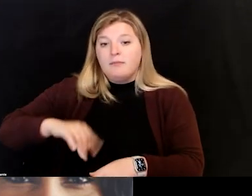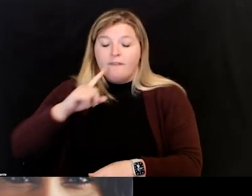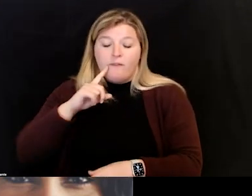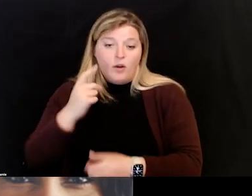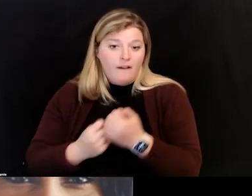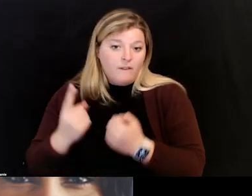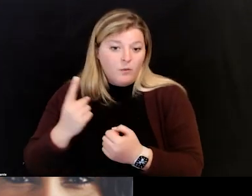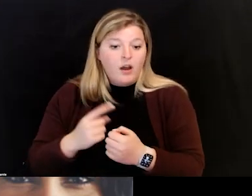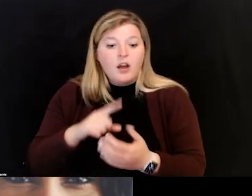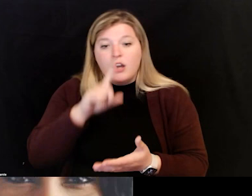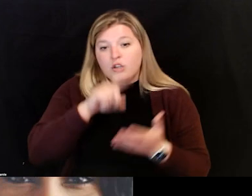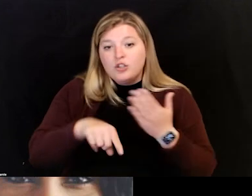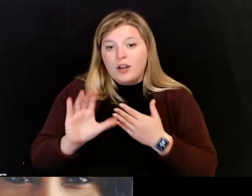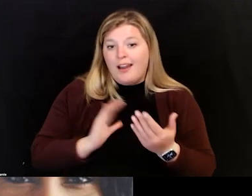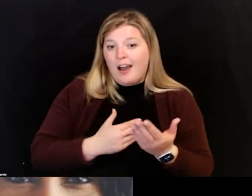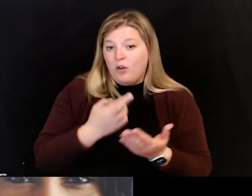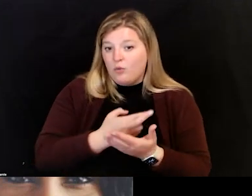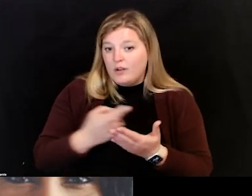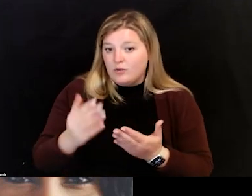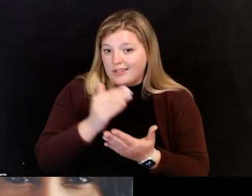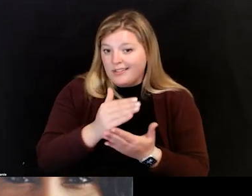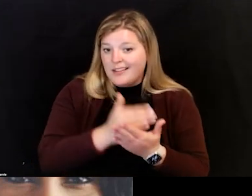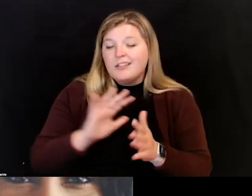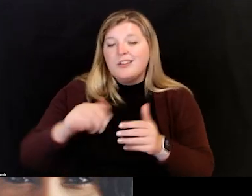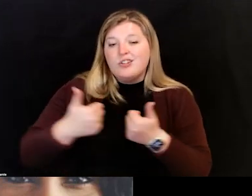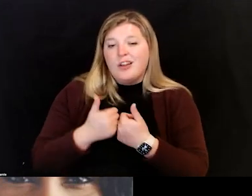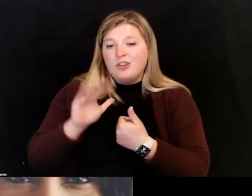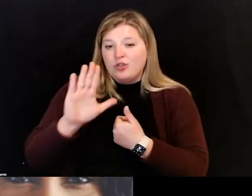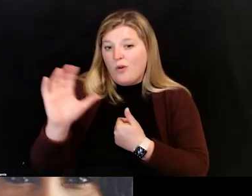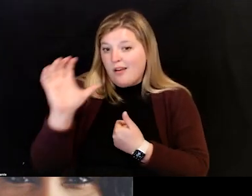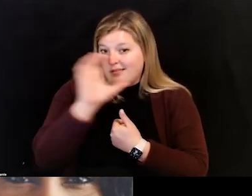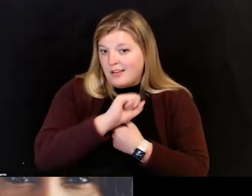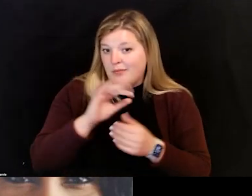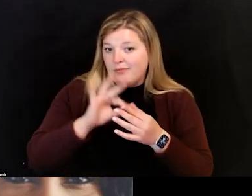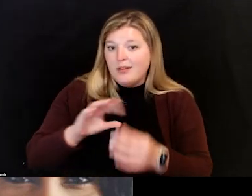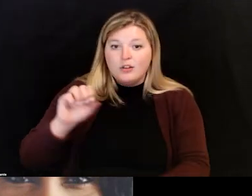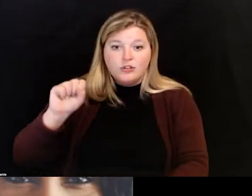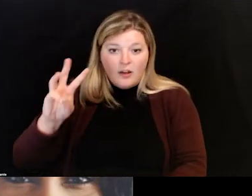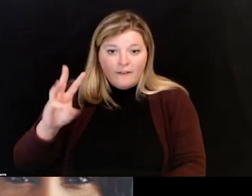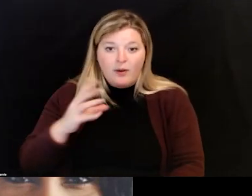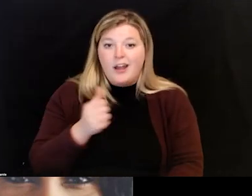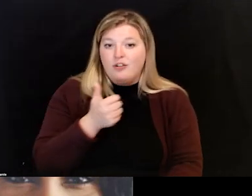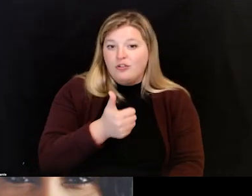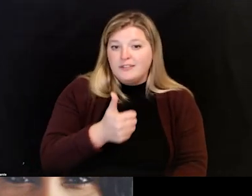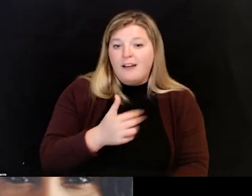Challenge your own assumptions about how your software works and how you work. And let us know if you have any questions.